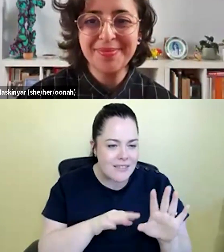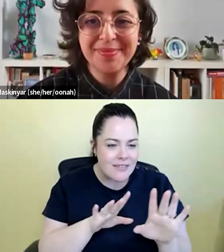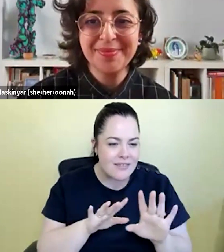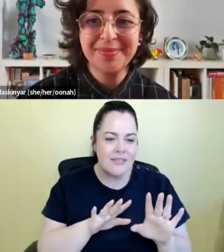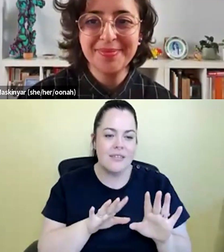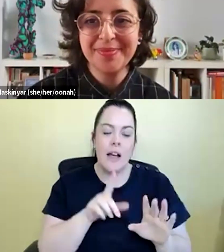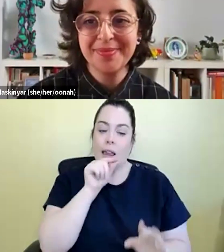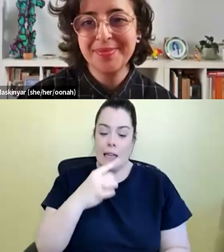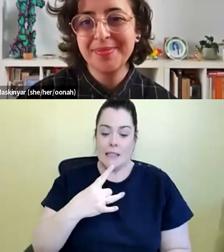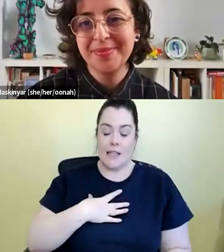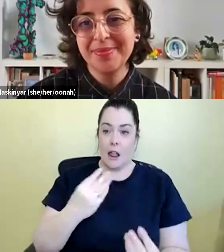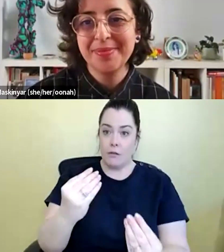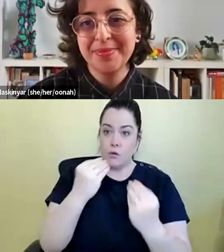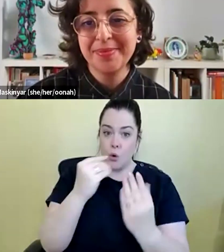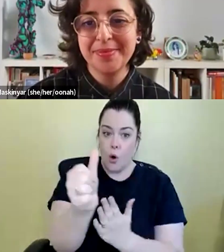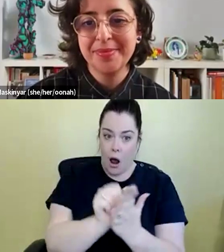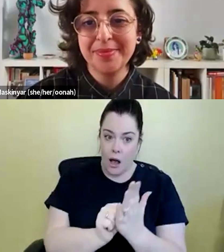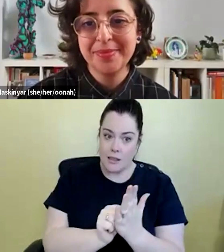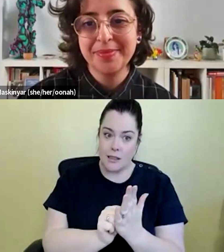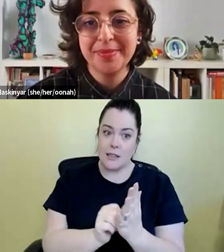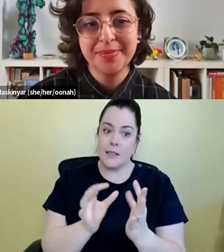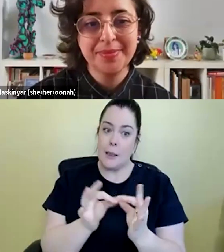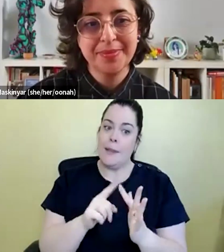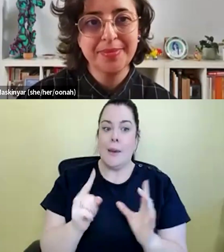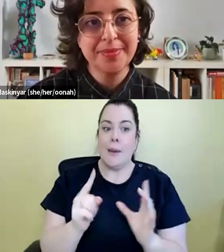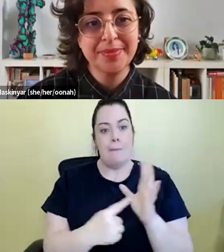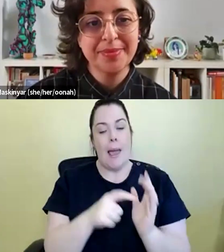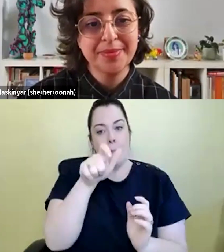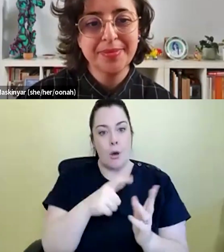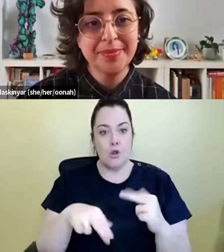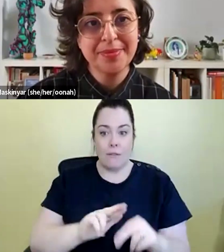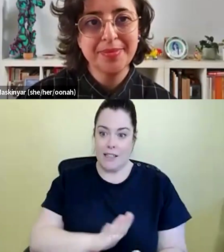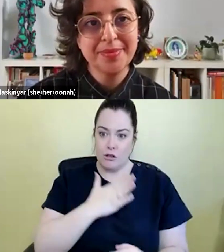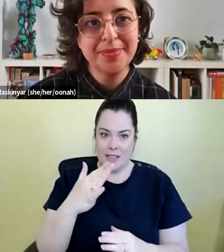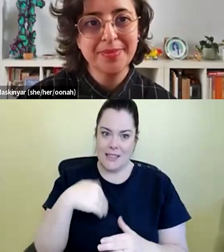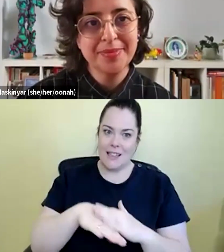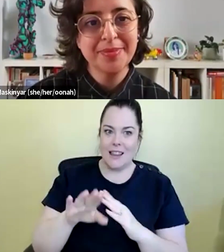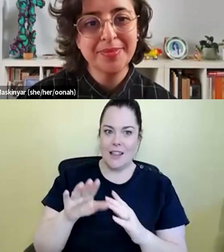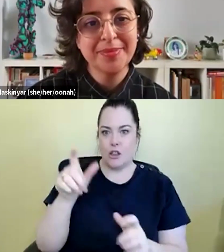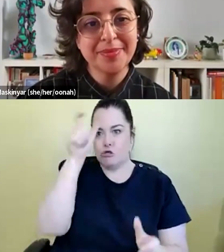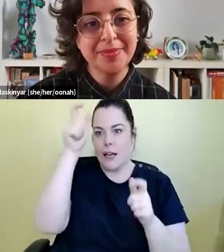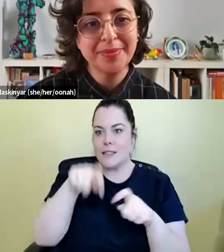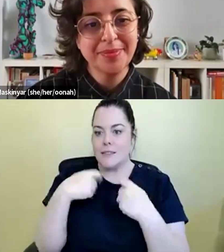artist be the main person of interest on a creative team?' I guess one of the members